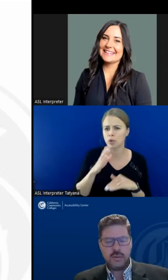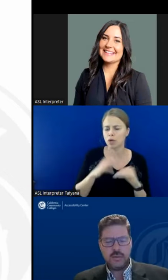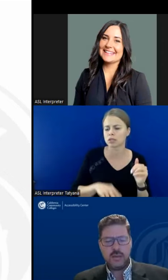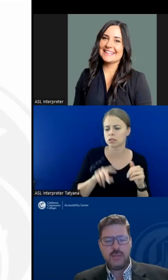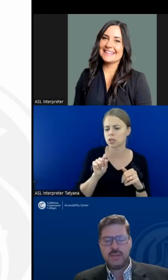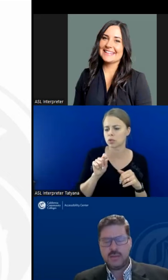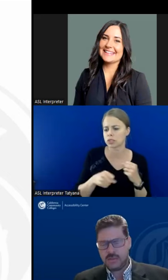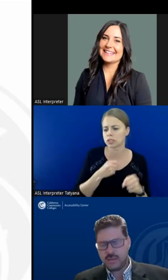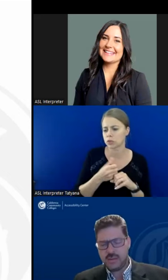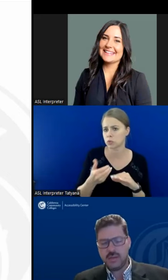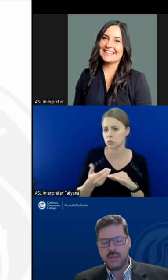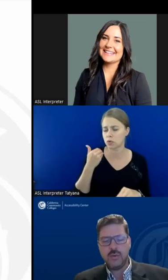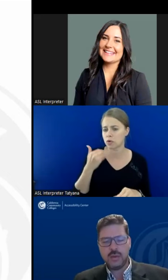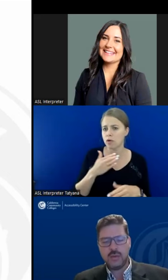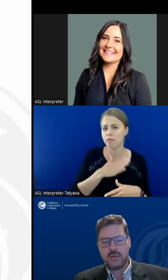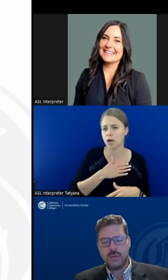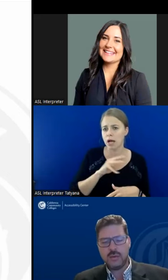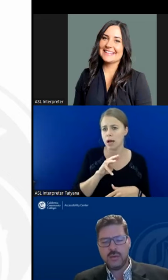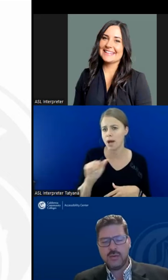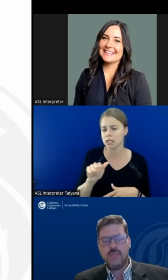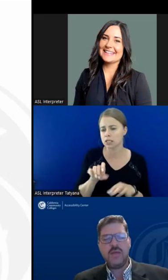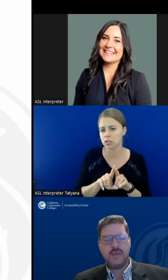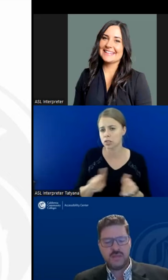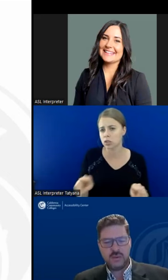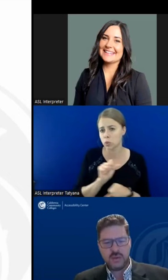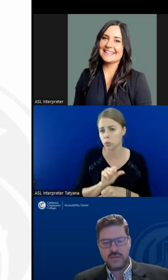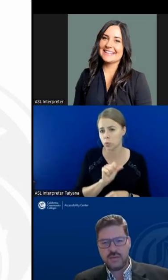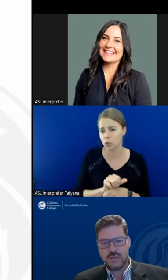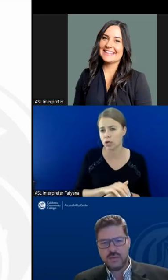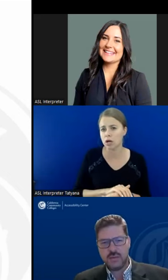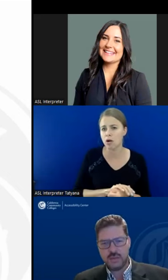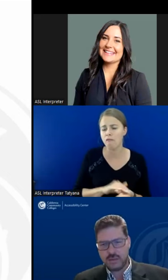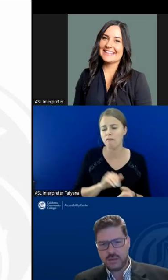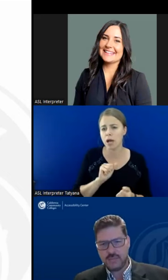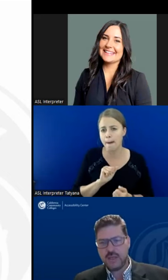in my masters degree work on math that's for artificial intelligence.